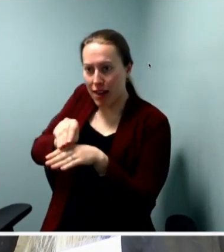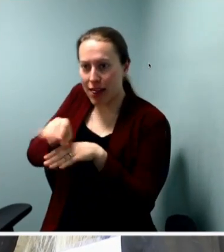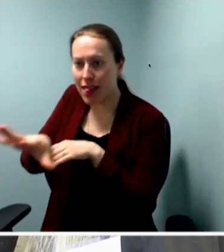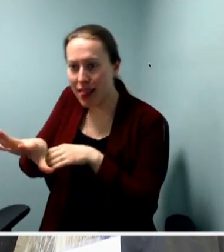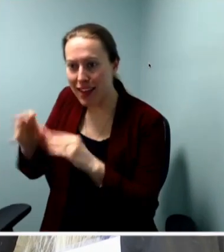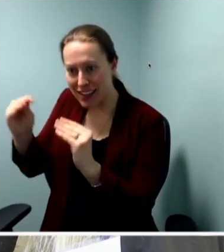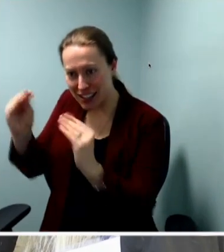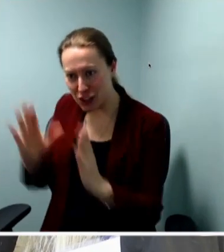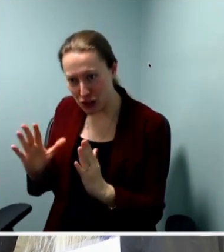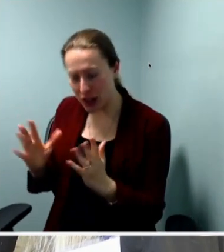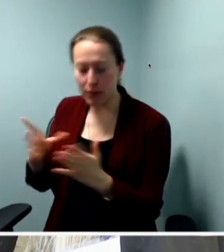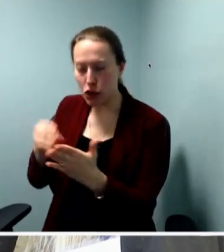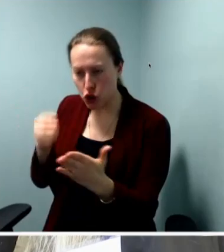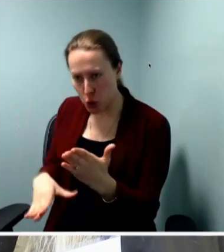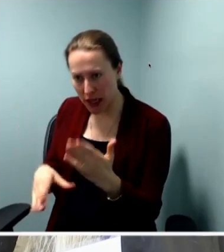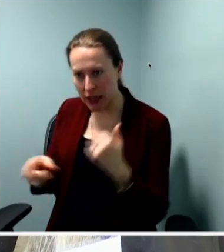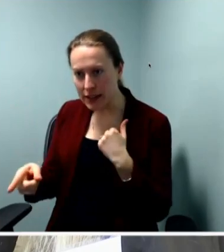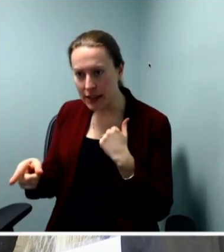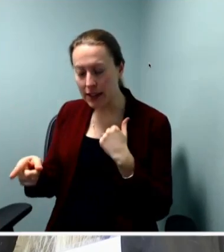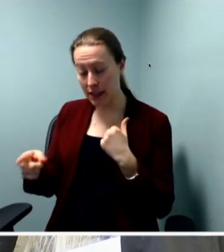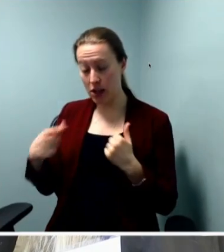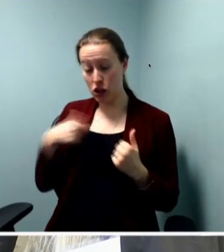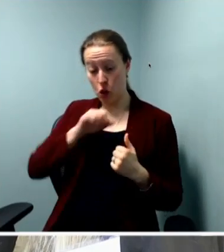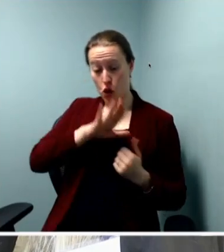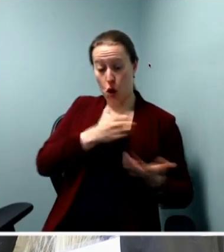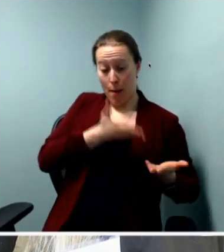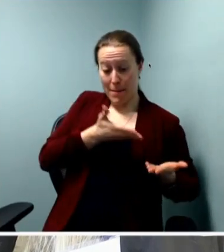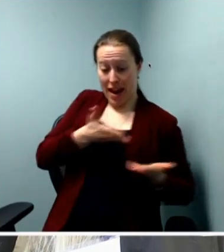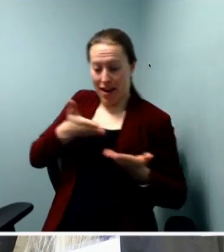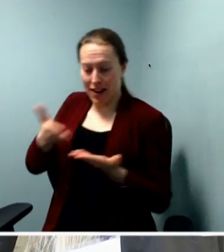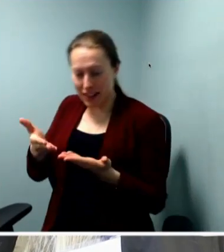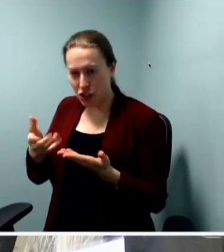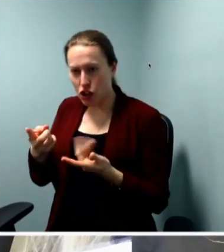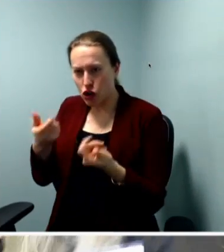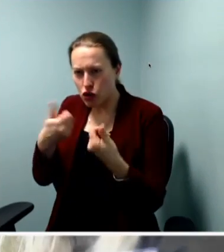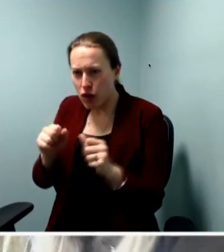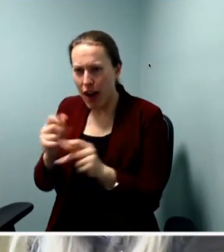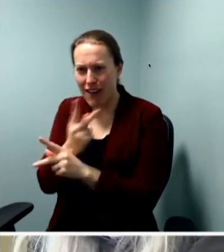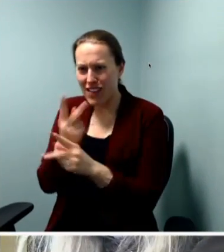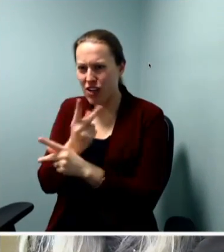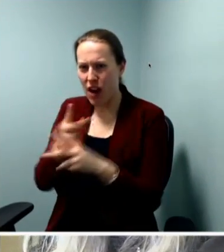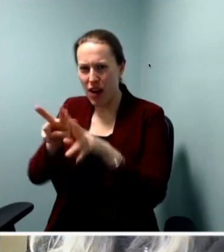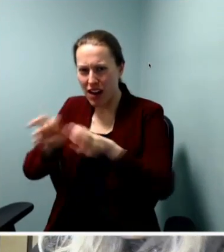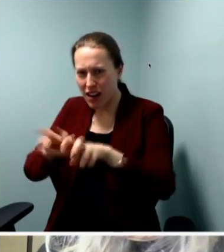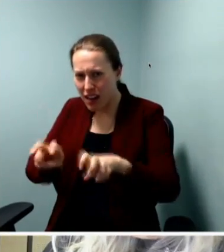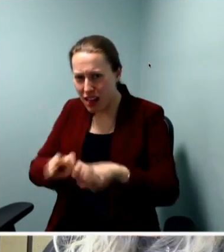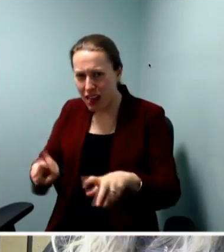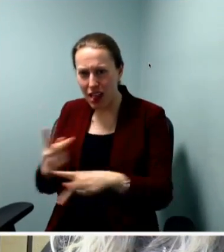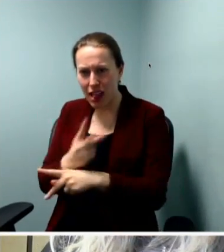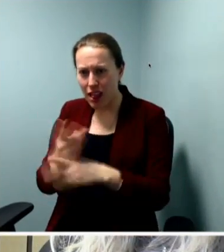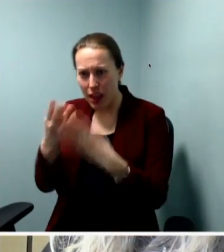understand what your baggage is, and then try to find a common ground before you can help. (clapping) (Yo-El) And I would love to echo that.